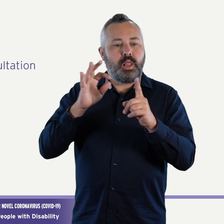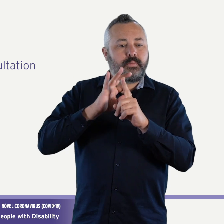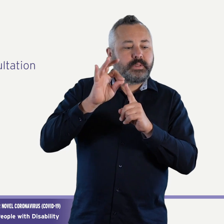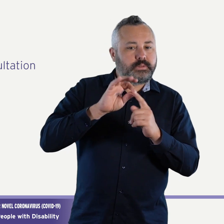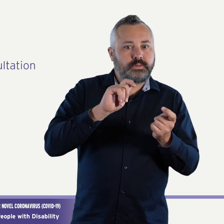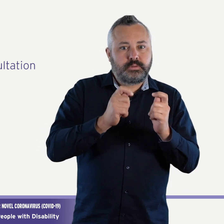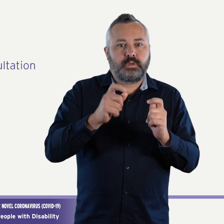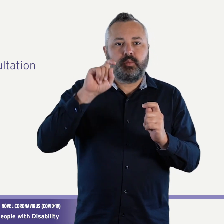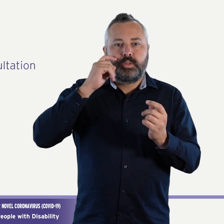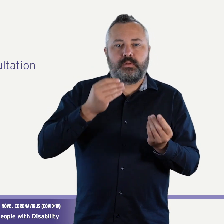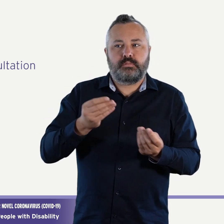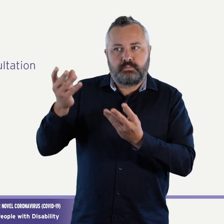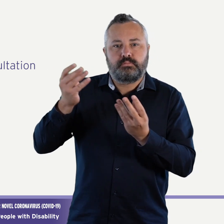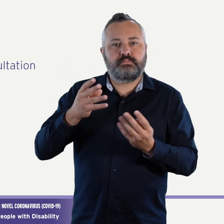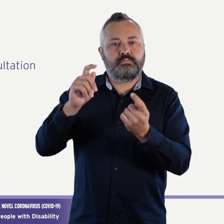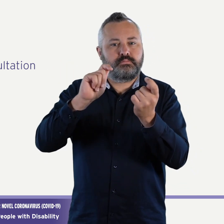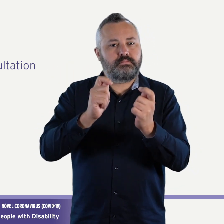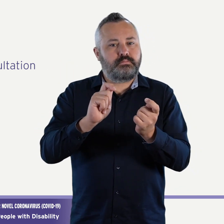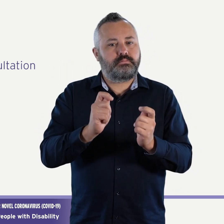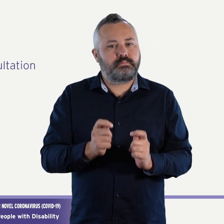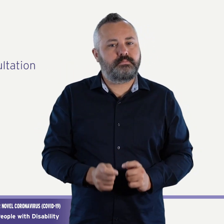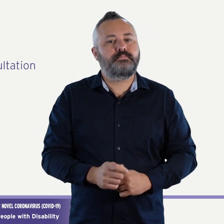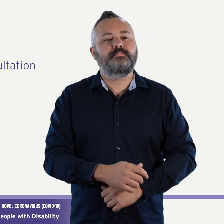and updates will be presented as required.